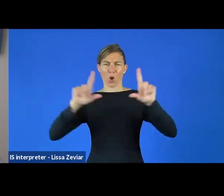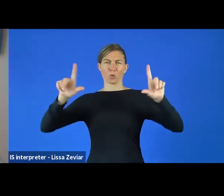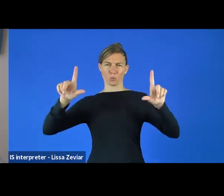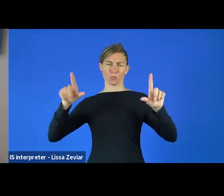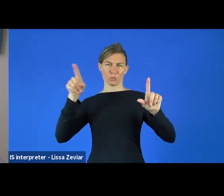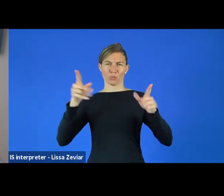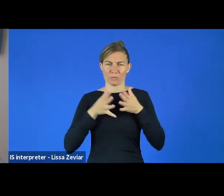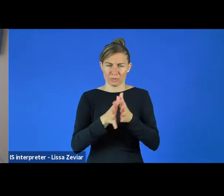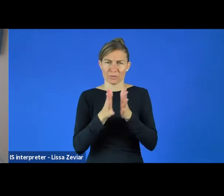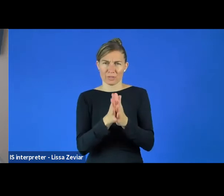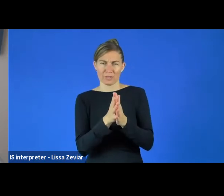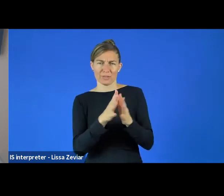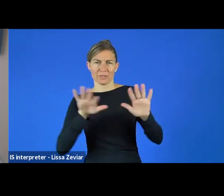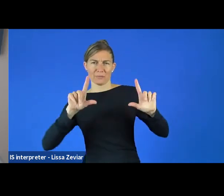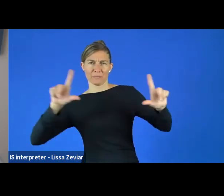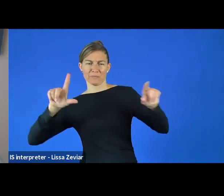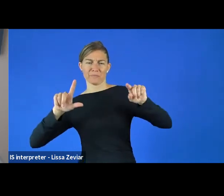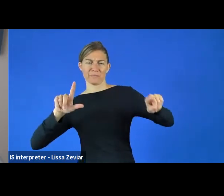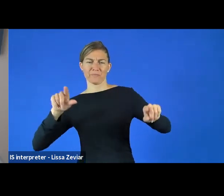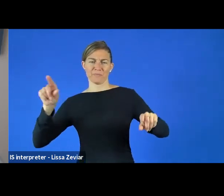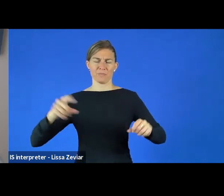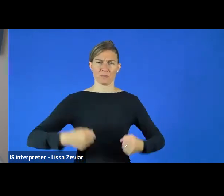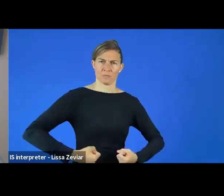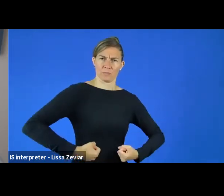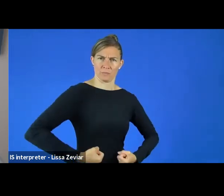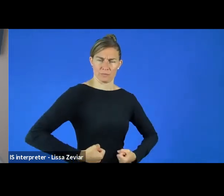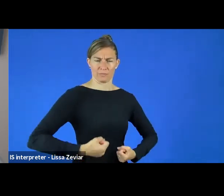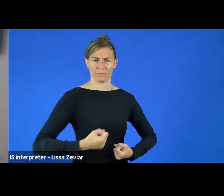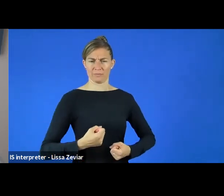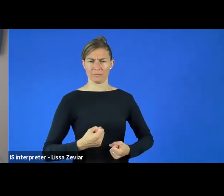They happen to be all male with a lot of muscles,